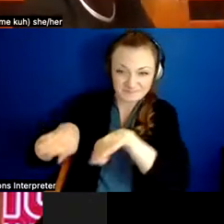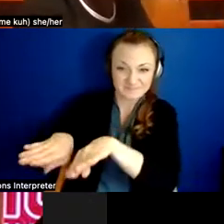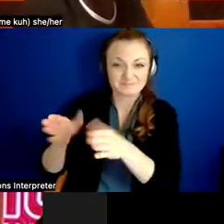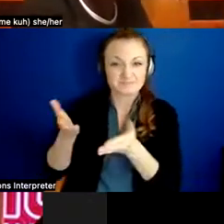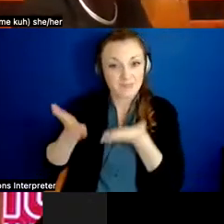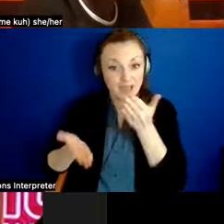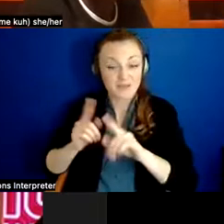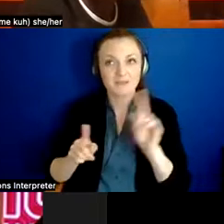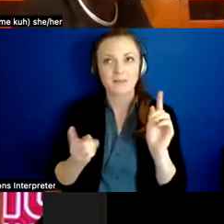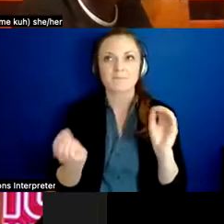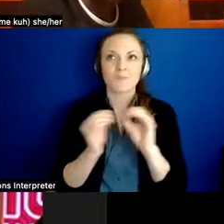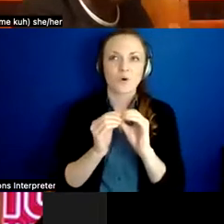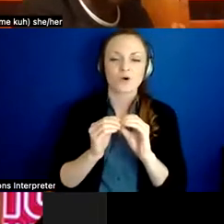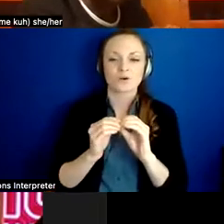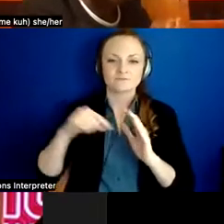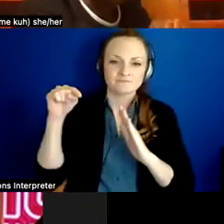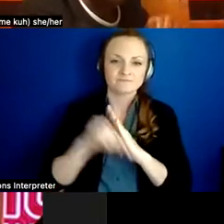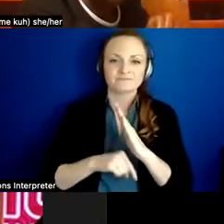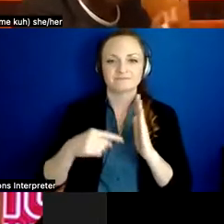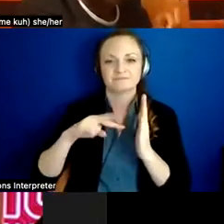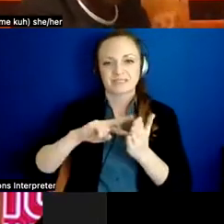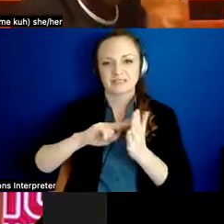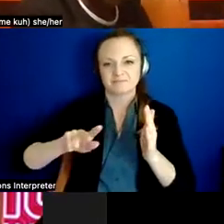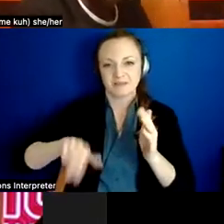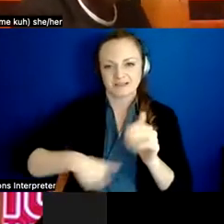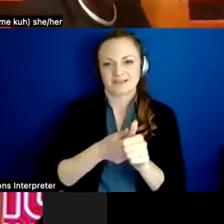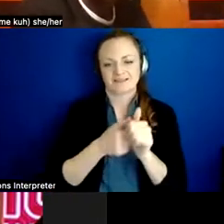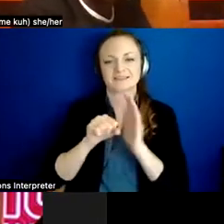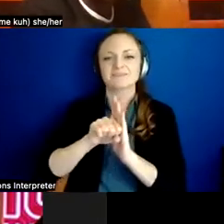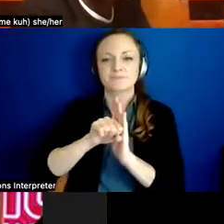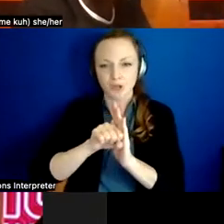much more symbolic than that right? 20:14:41 And so, when when modern Jews talk